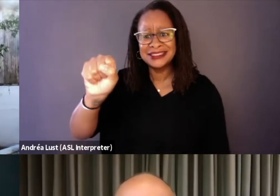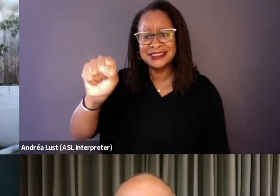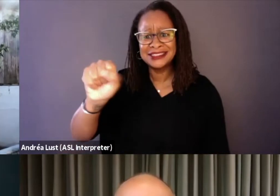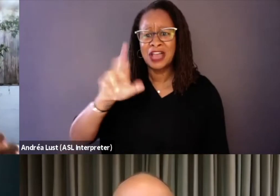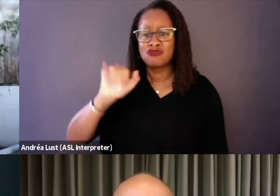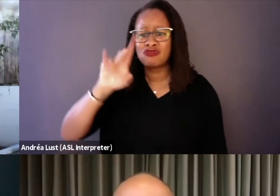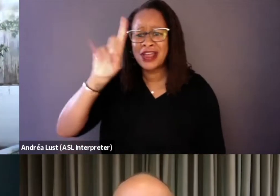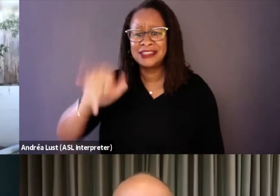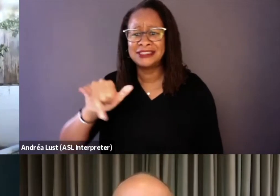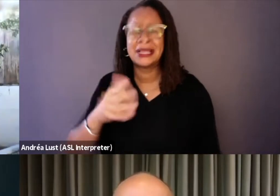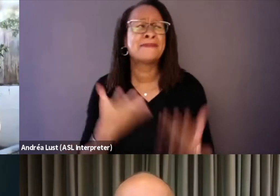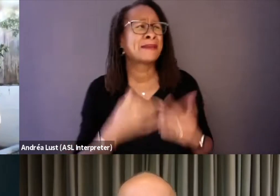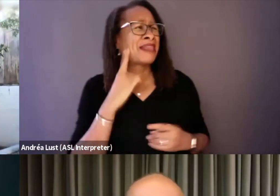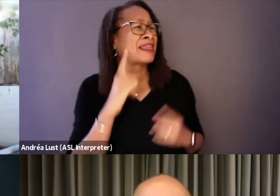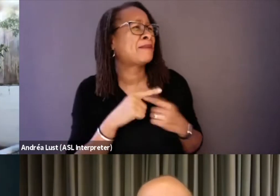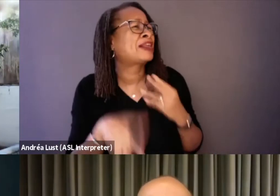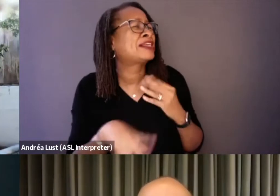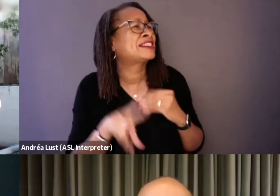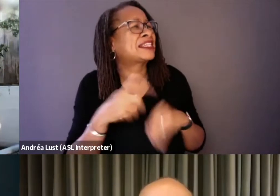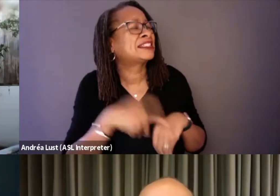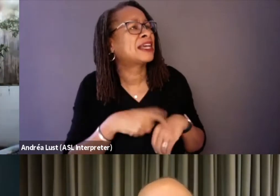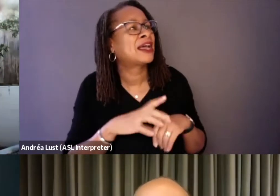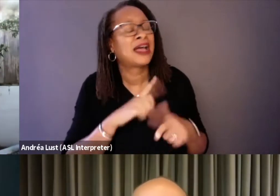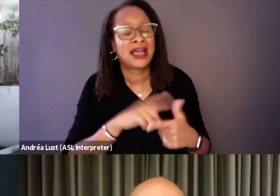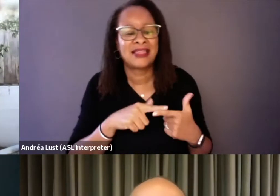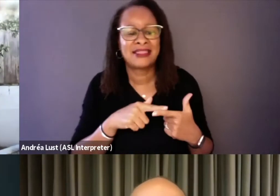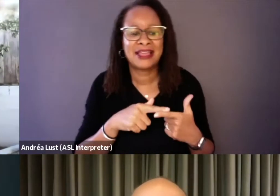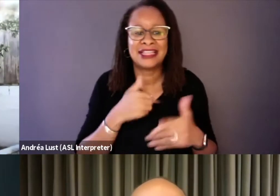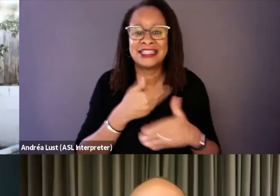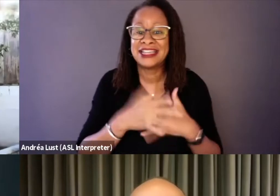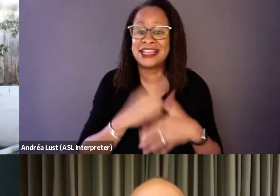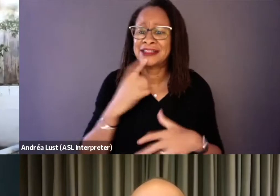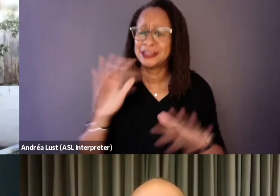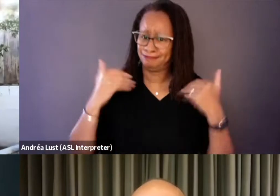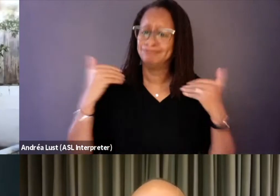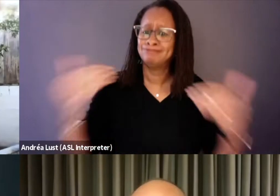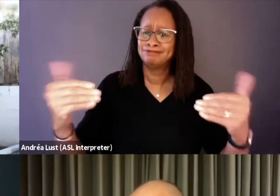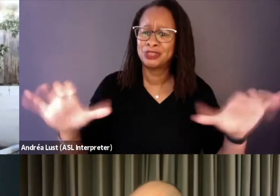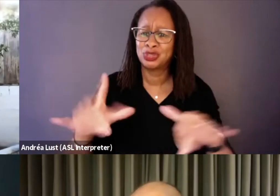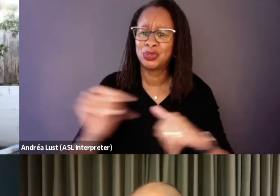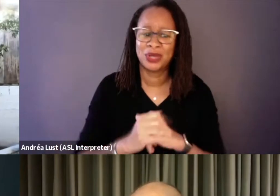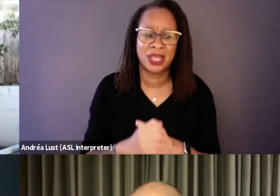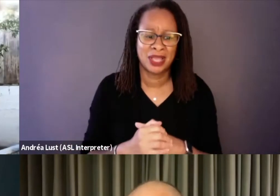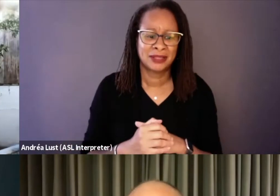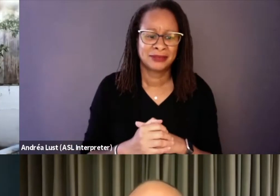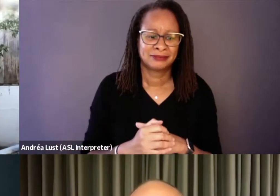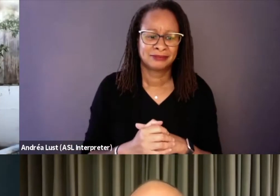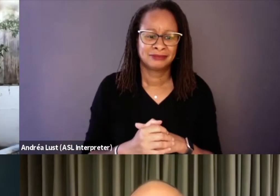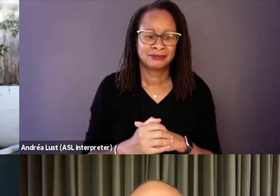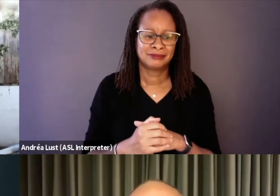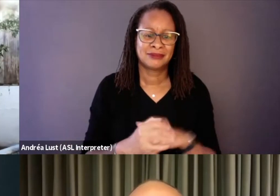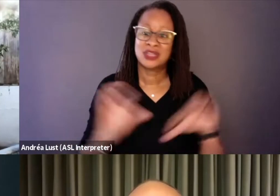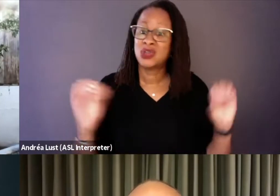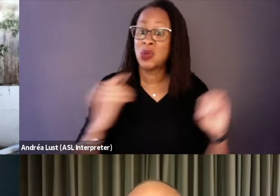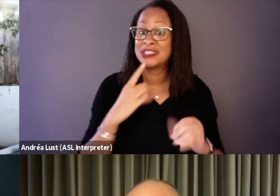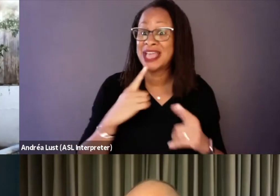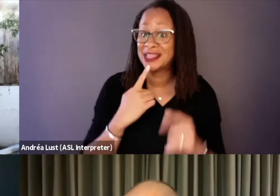maybe we should think about it a second. And then next morning he was like, let's do it. No one ever said don't use the title